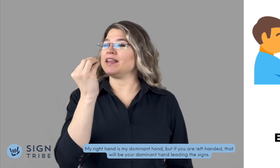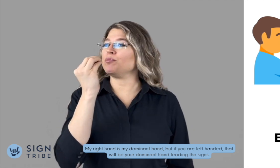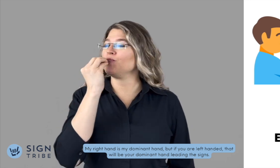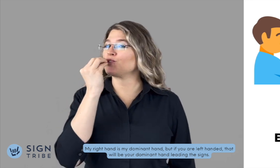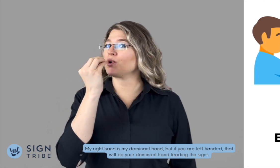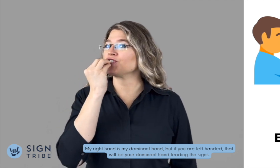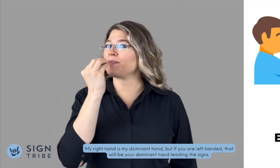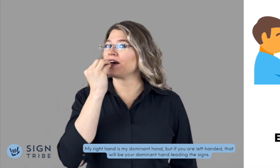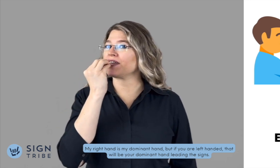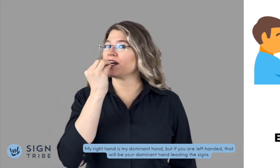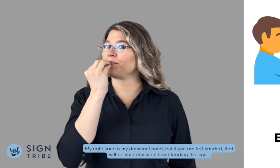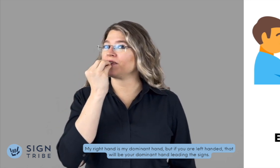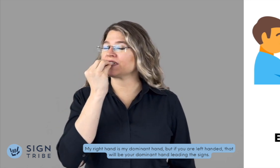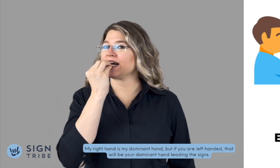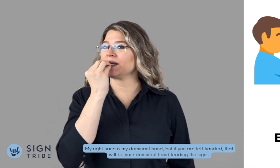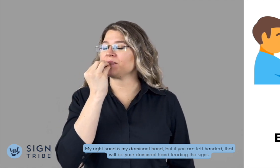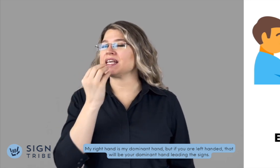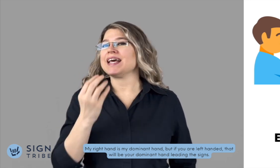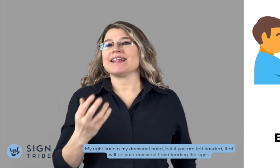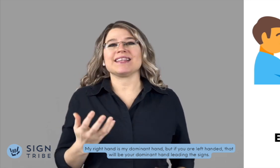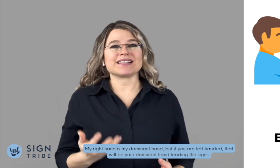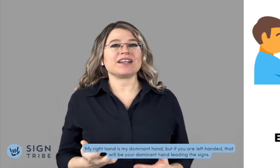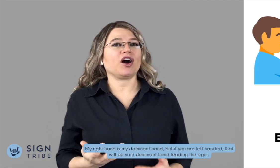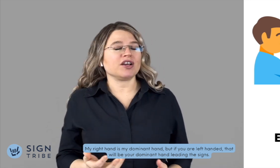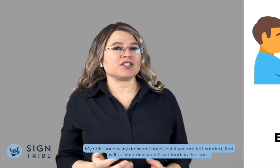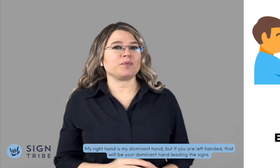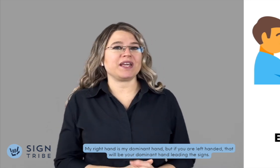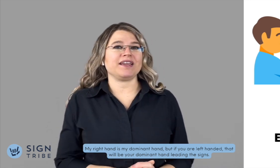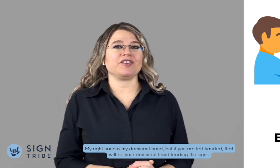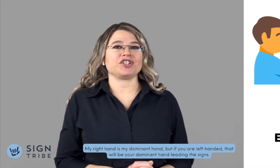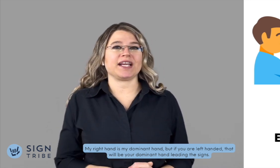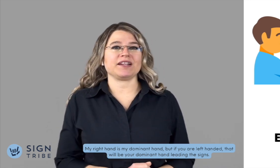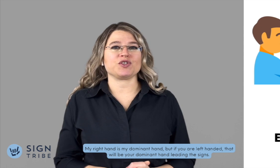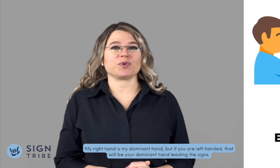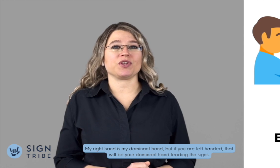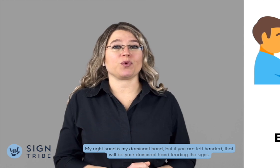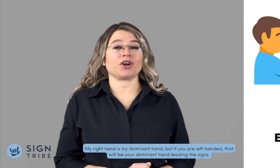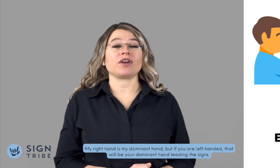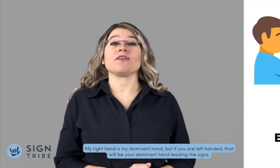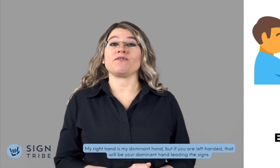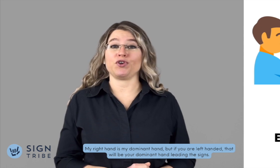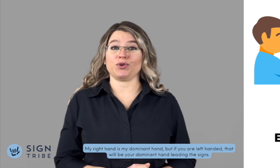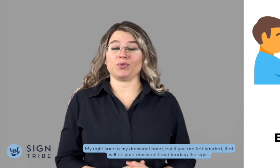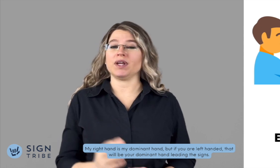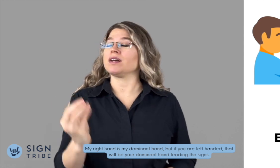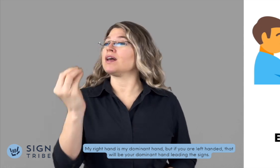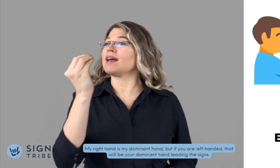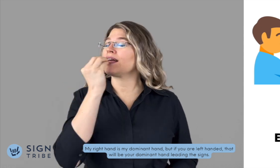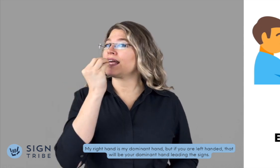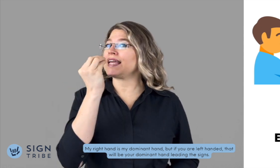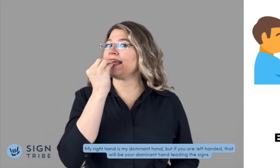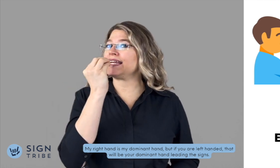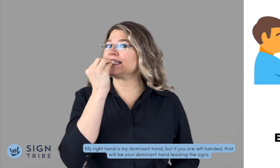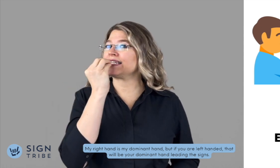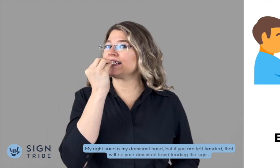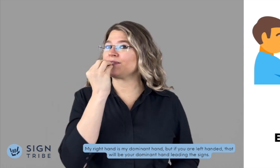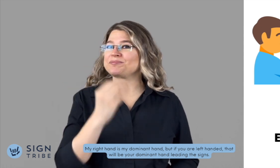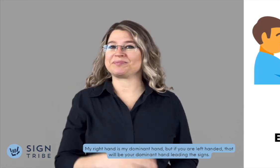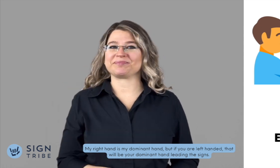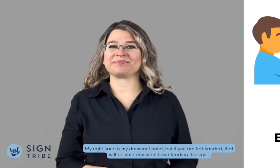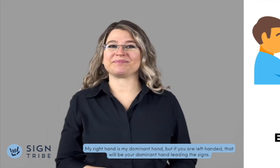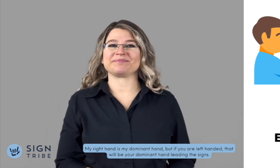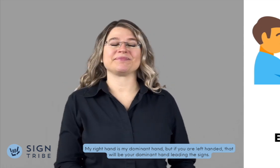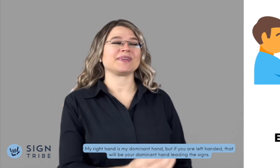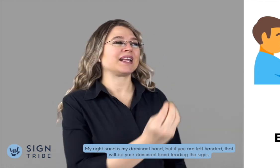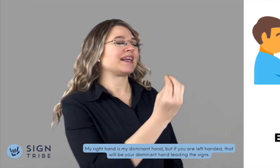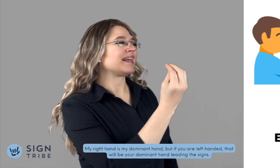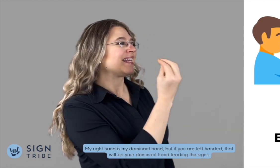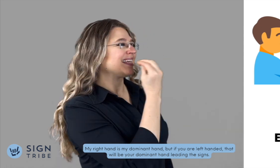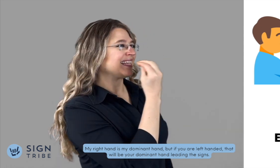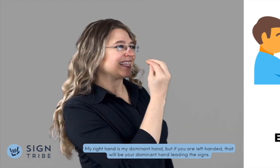move towards your mouth a couple of times. This can also be interchanged with the word food. Eat,